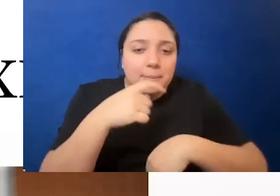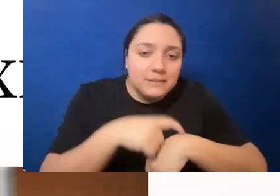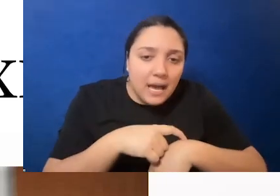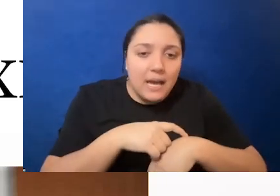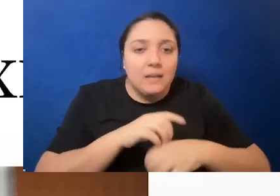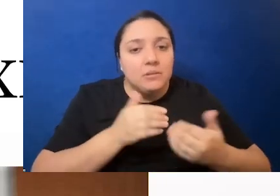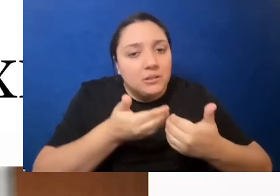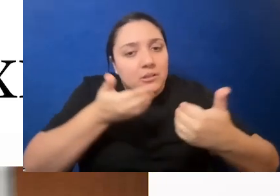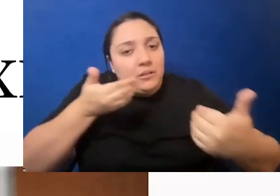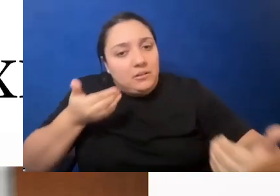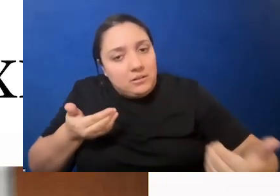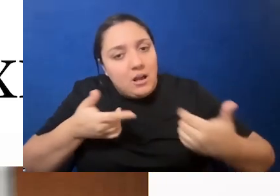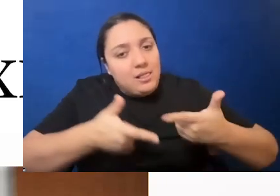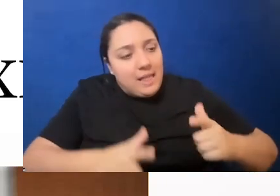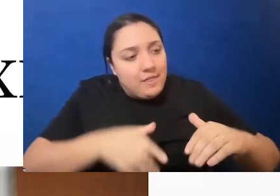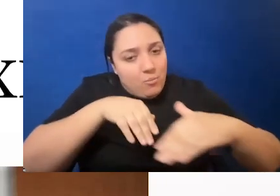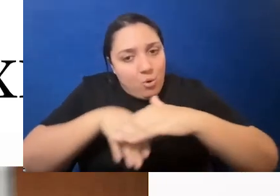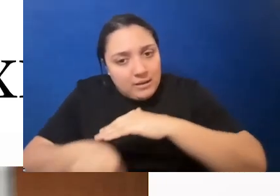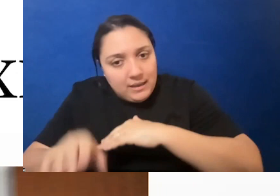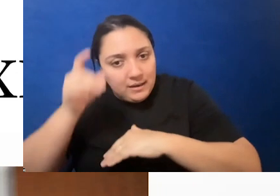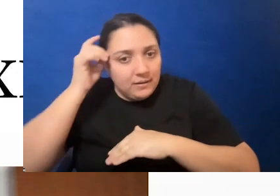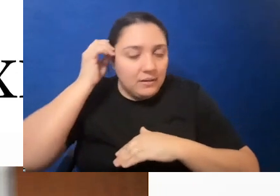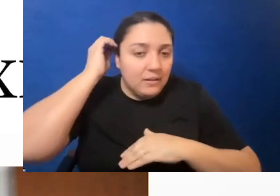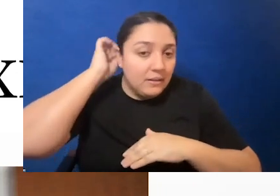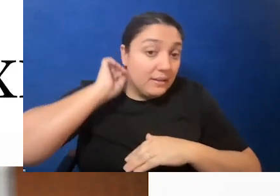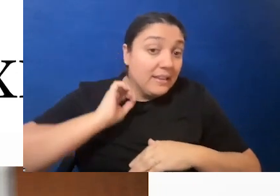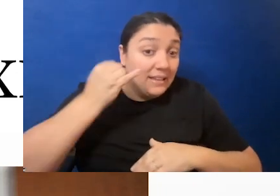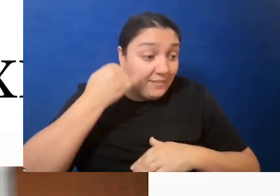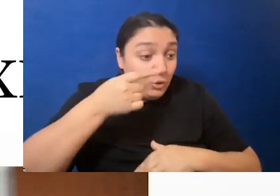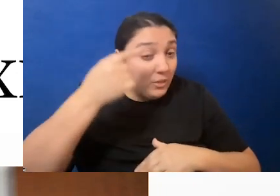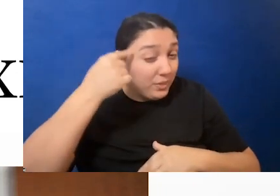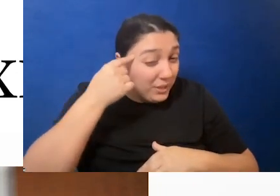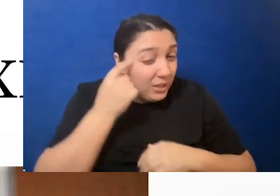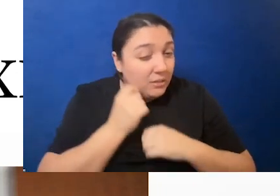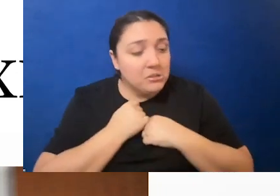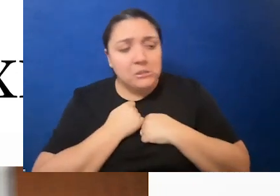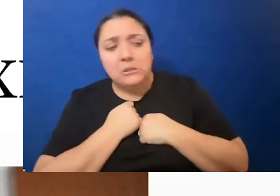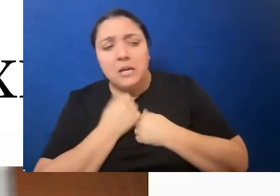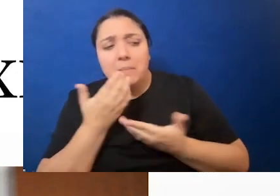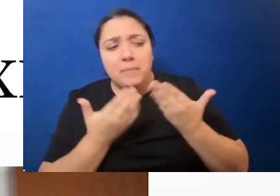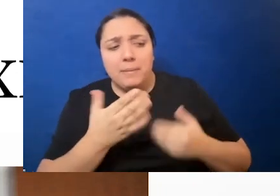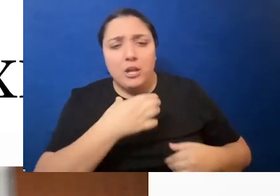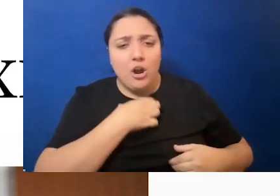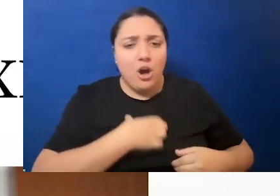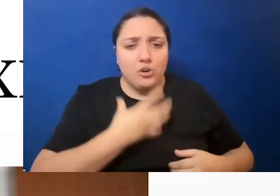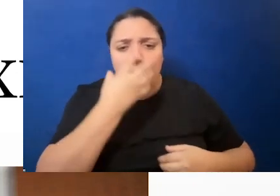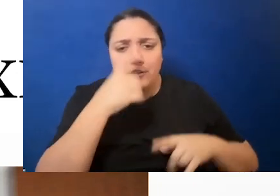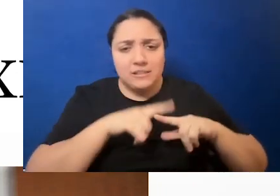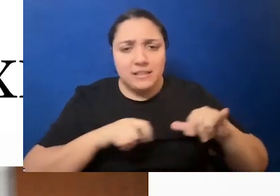FOR THE PROCESSING. LET THEM WALK IN THE DOOR. IF THEY ARE HUNGRY, HAVE A SNACK